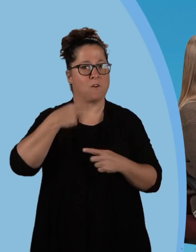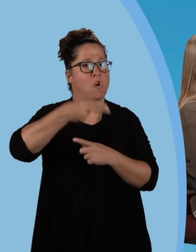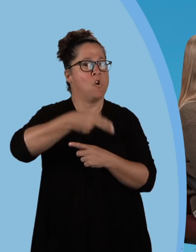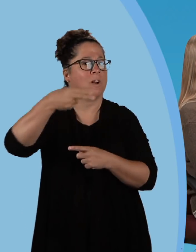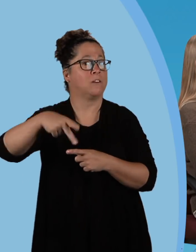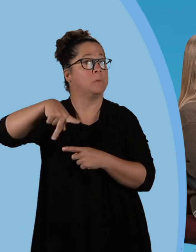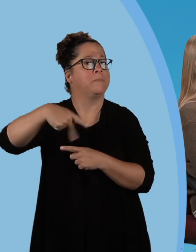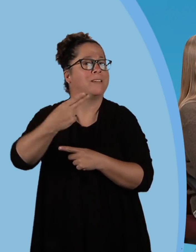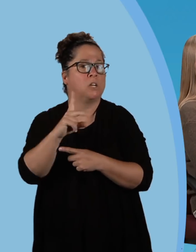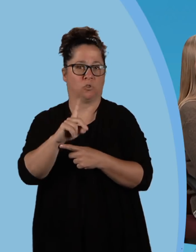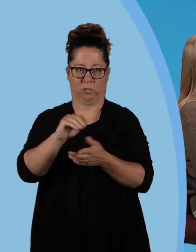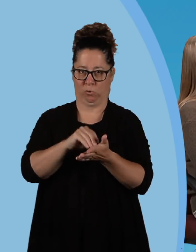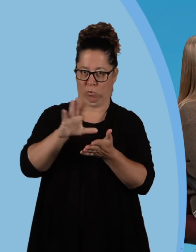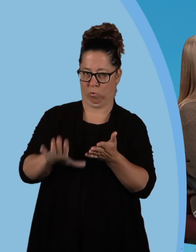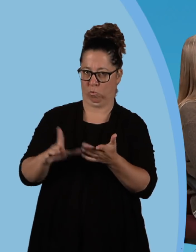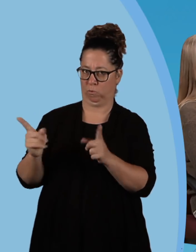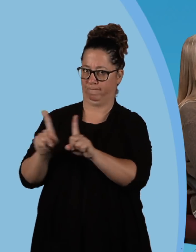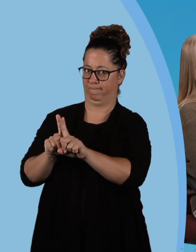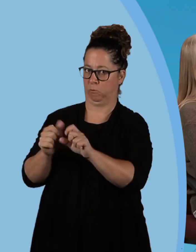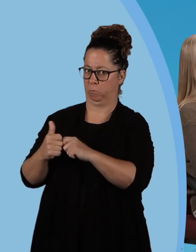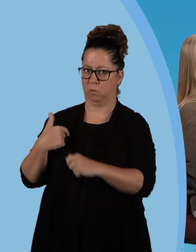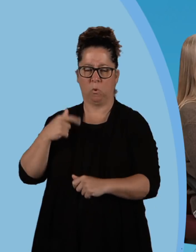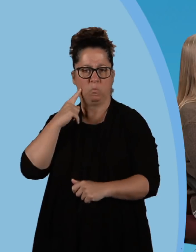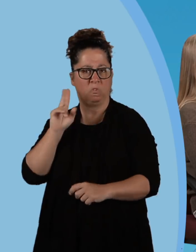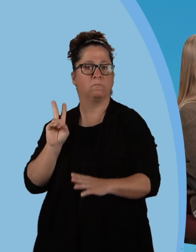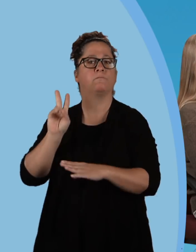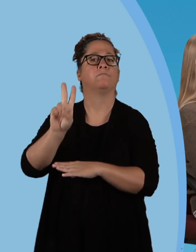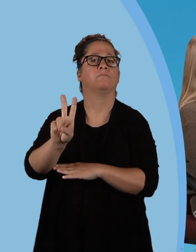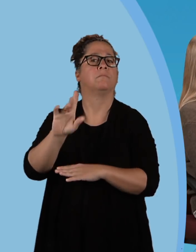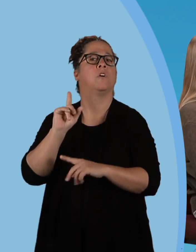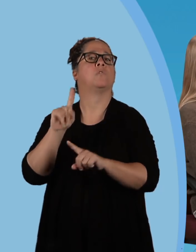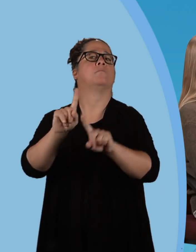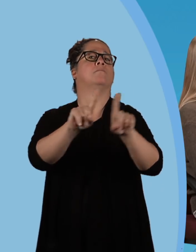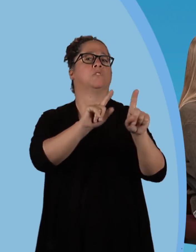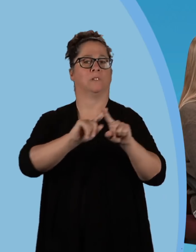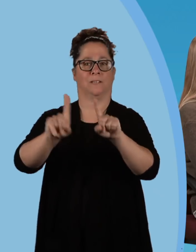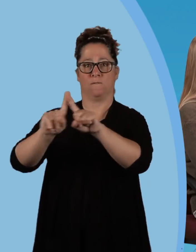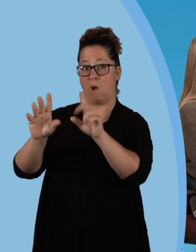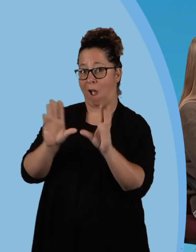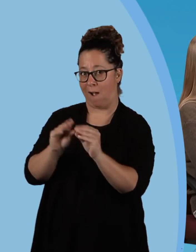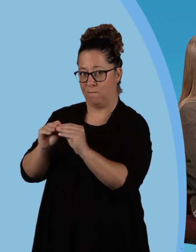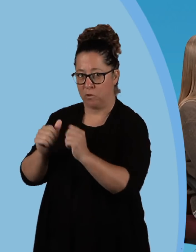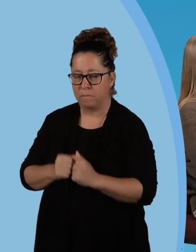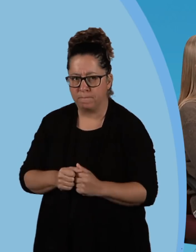I had with a hard of hearing PhD student of mine. She would go to conferences with me.